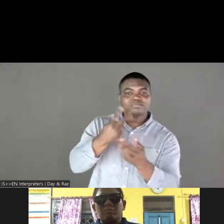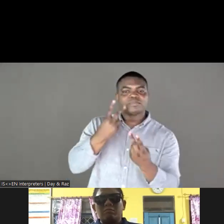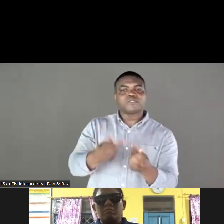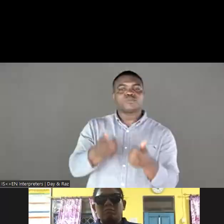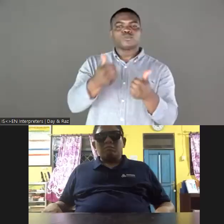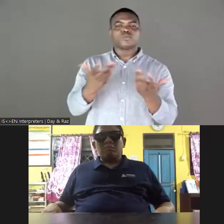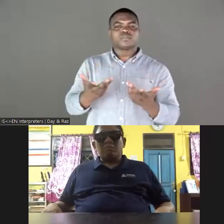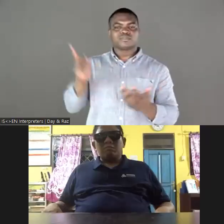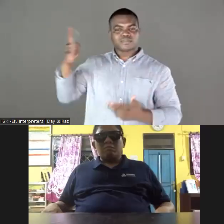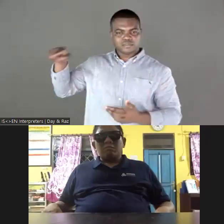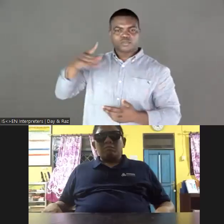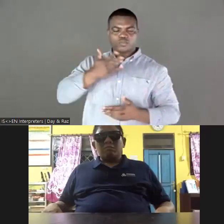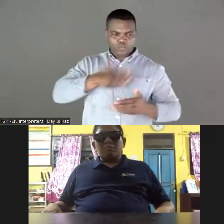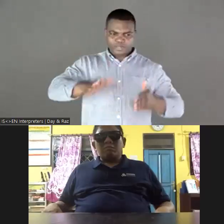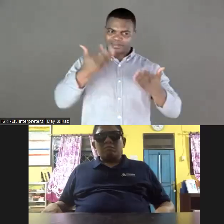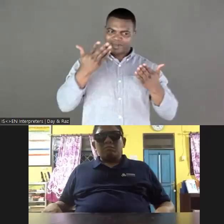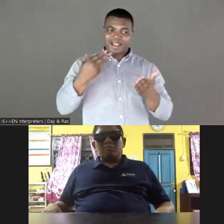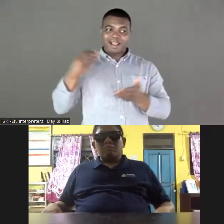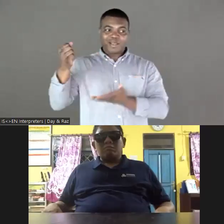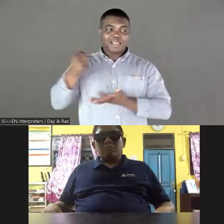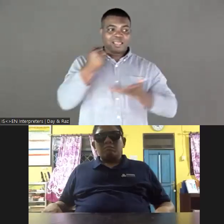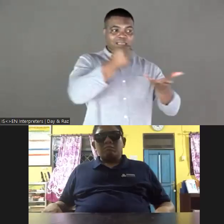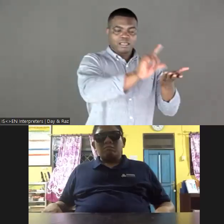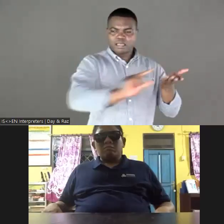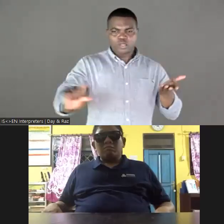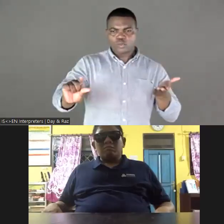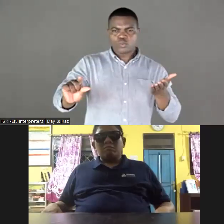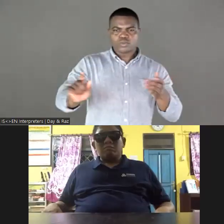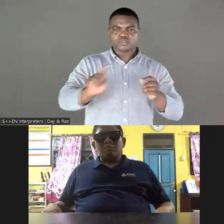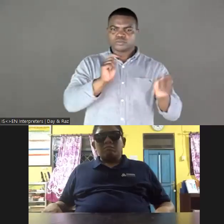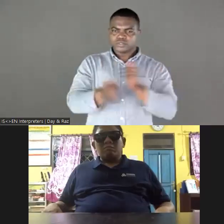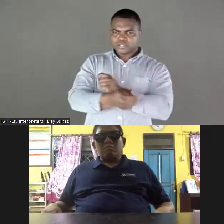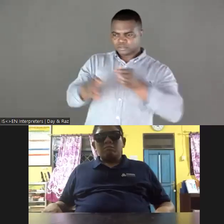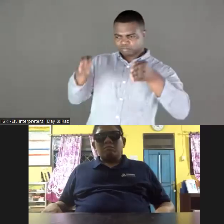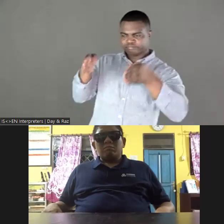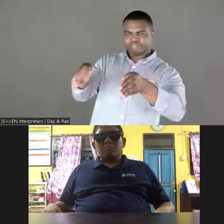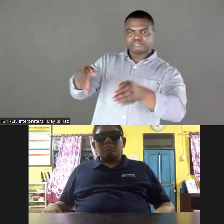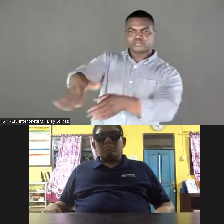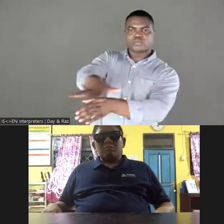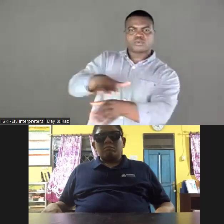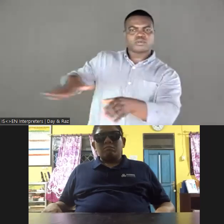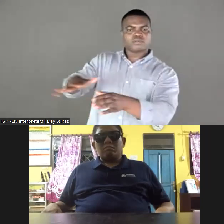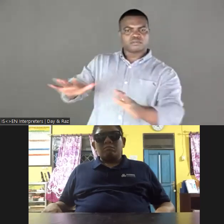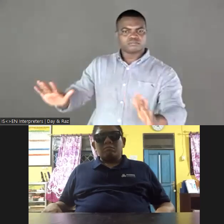partnership approach between intermediaries and any funding partners to work collaboratively with